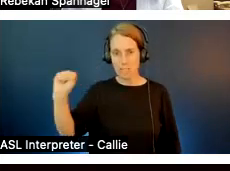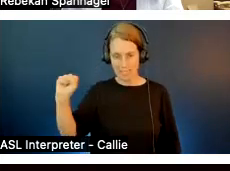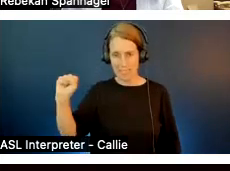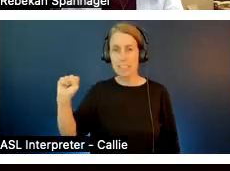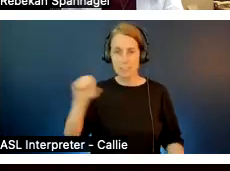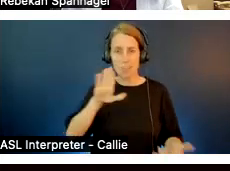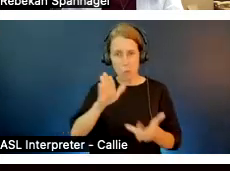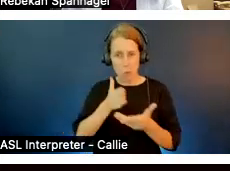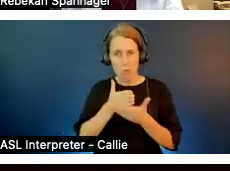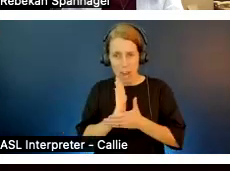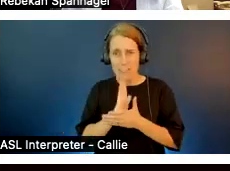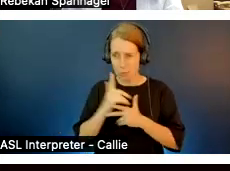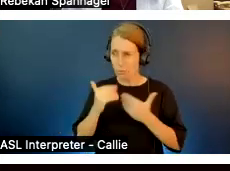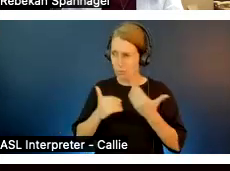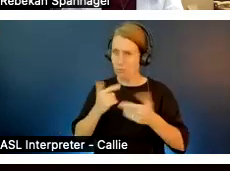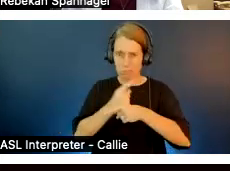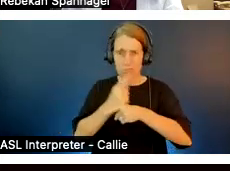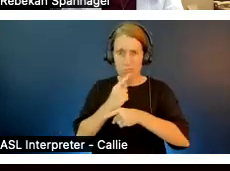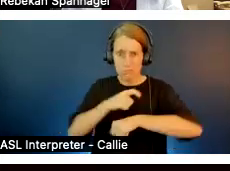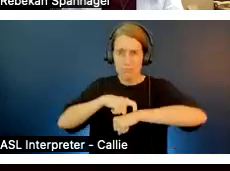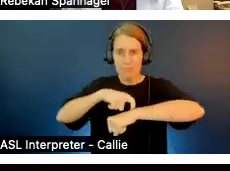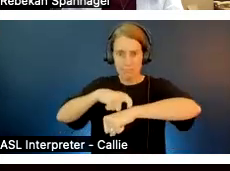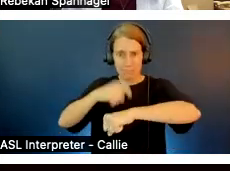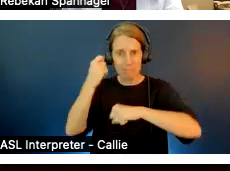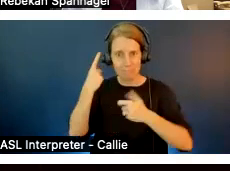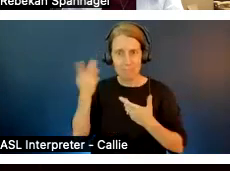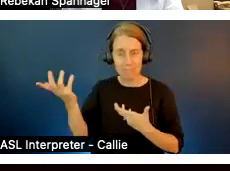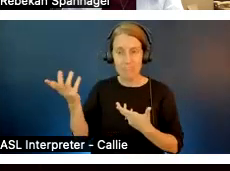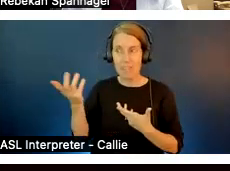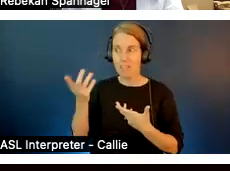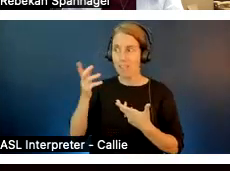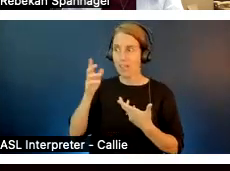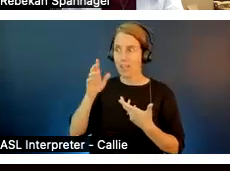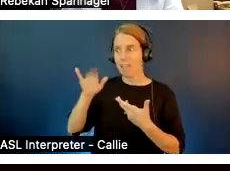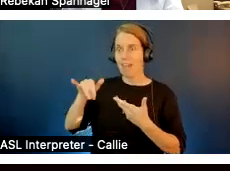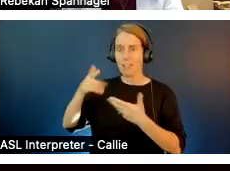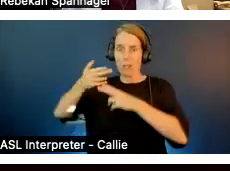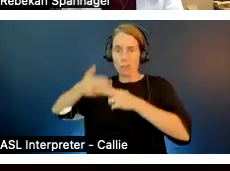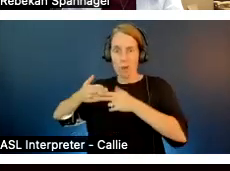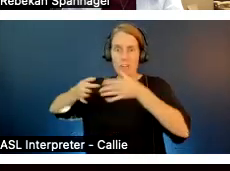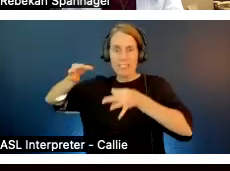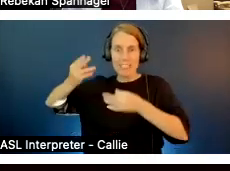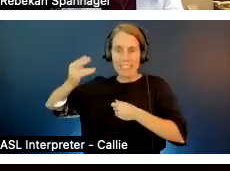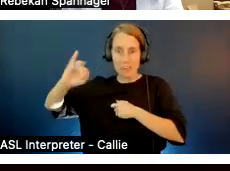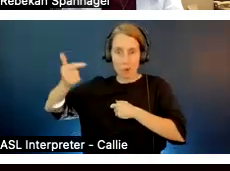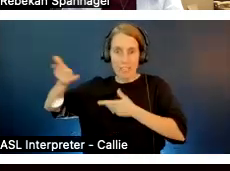but i do want to make note of is that you can represent yourself in a medicaid appeal or you